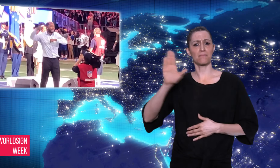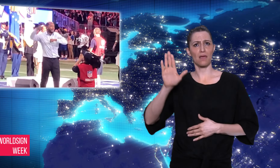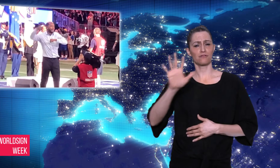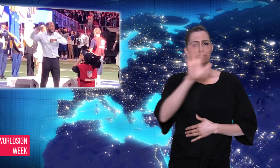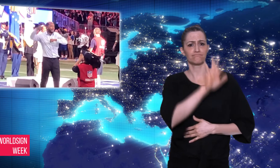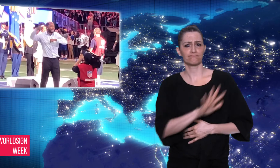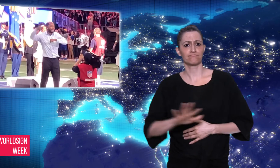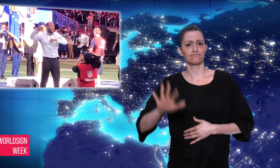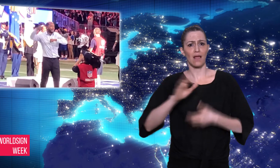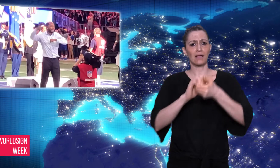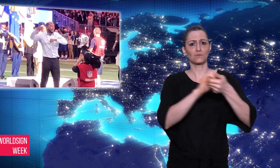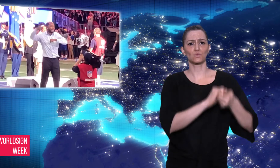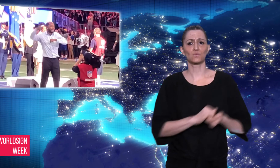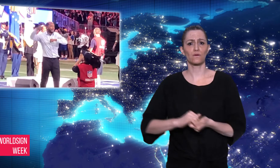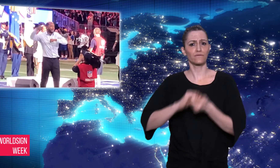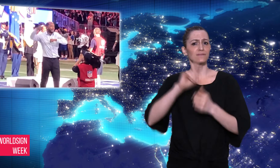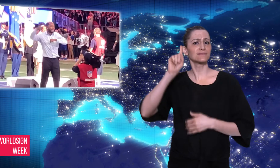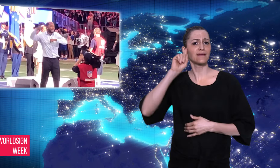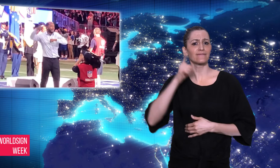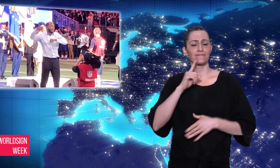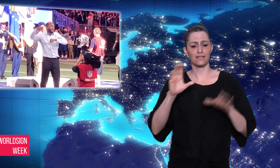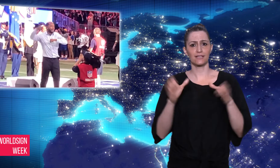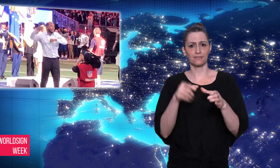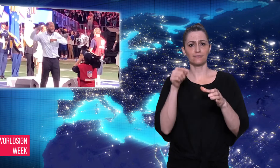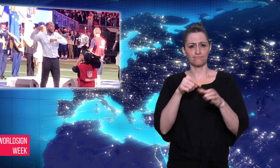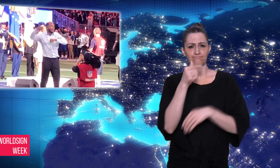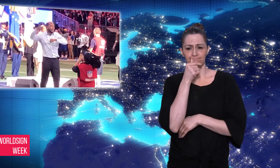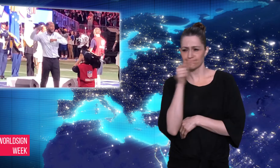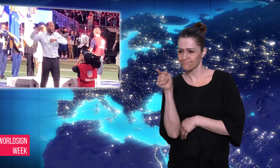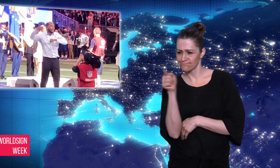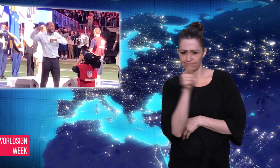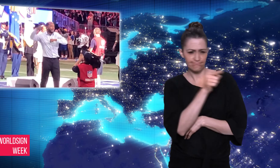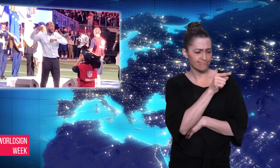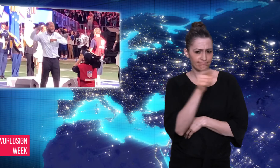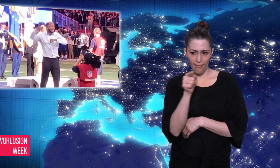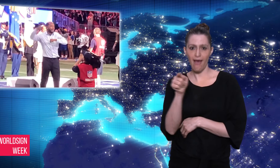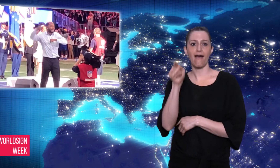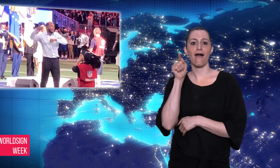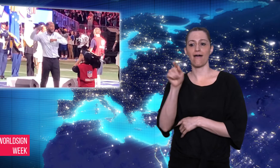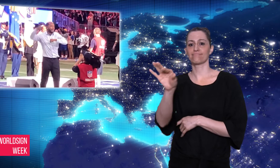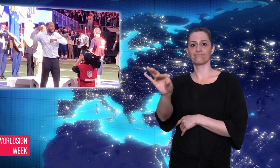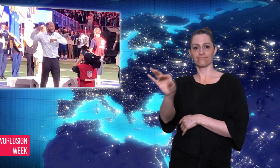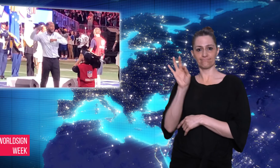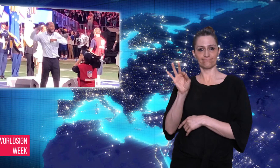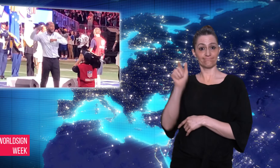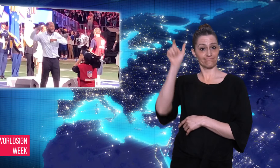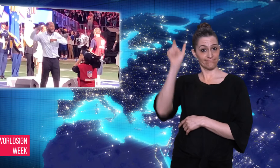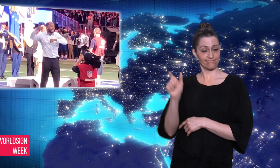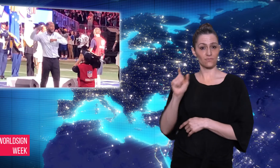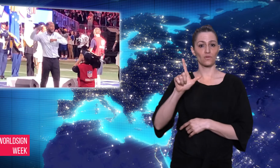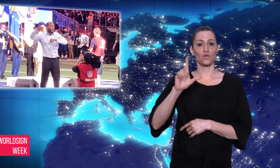USA’s National Association of the Deaf few weeks ago to